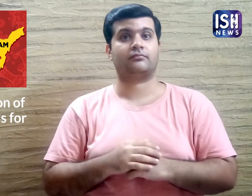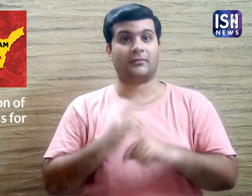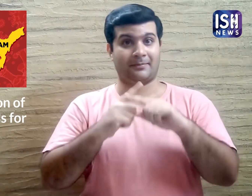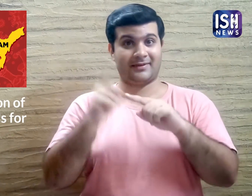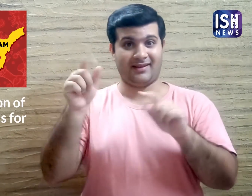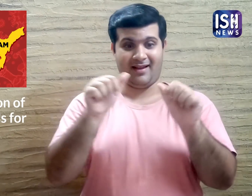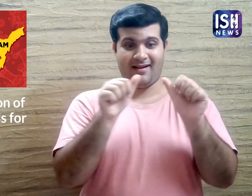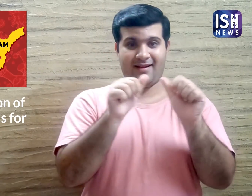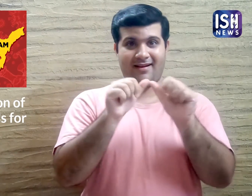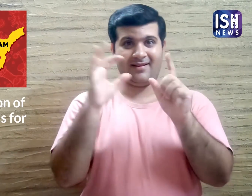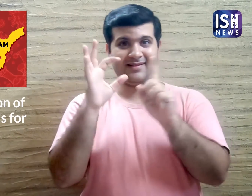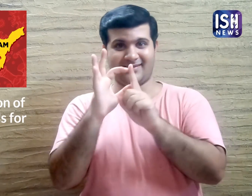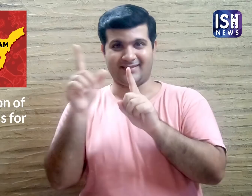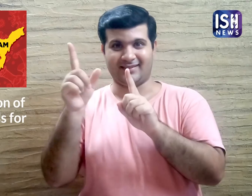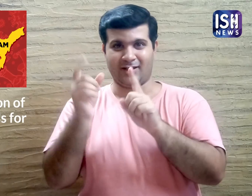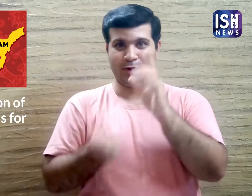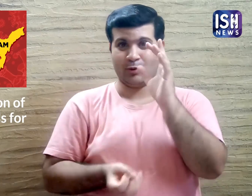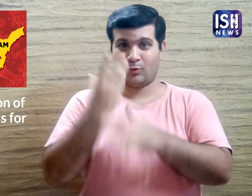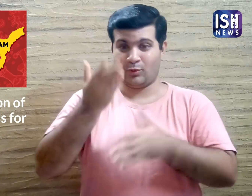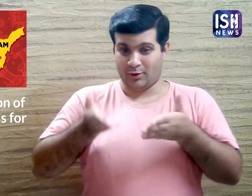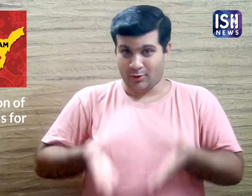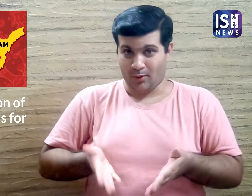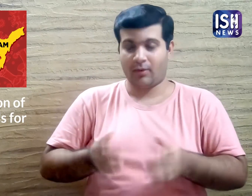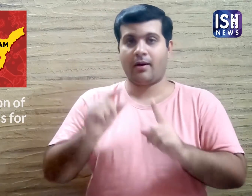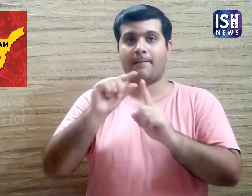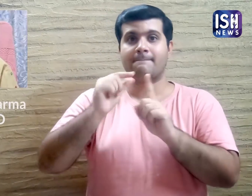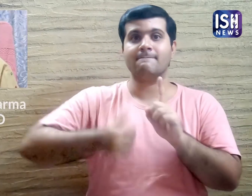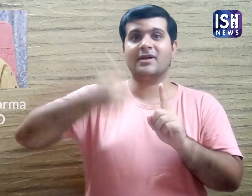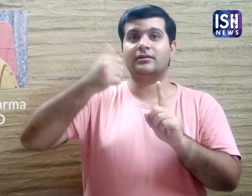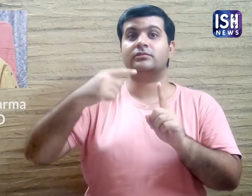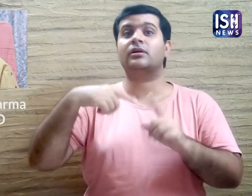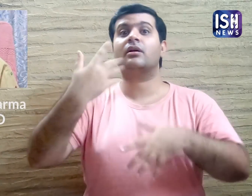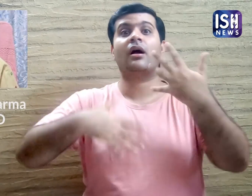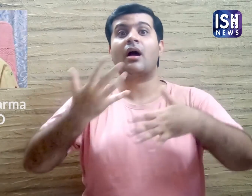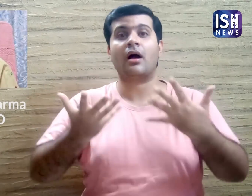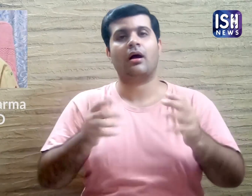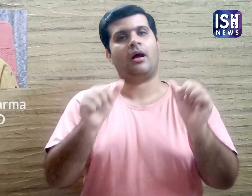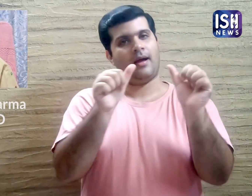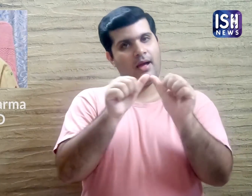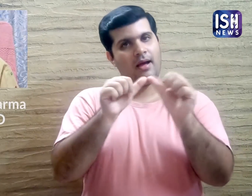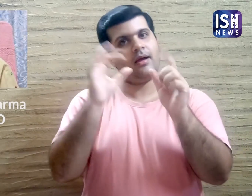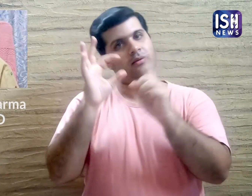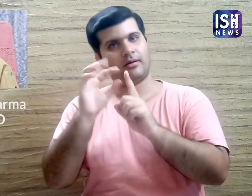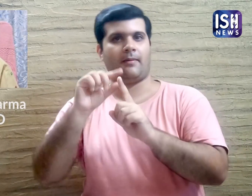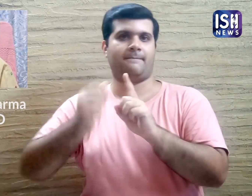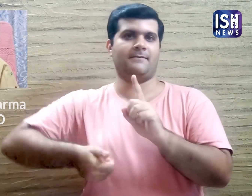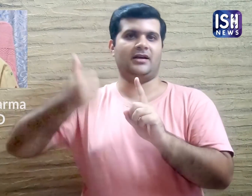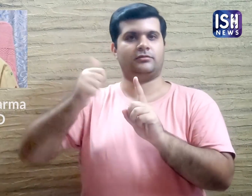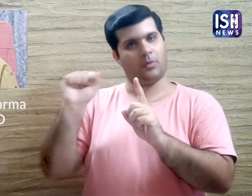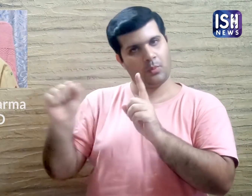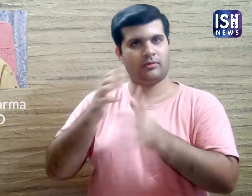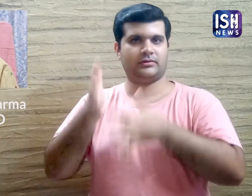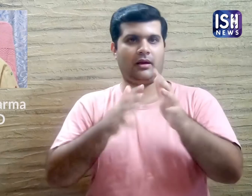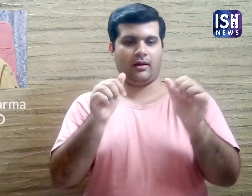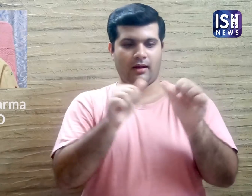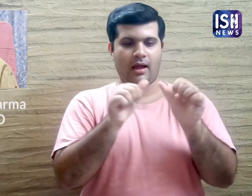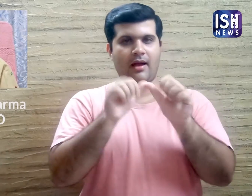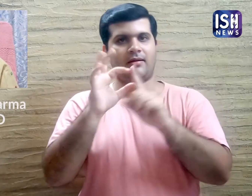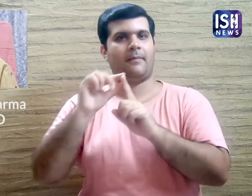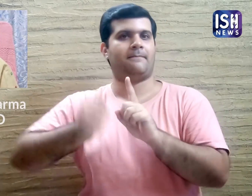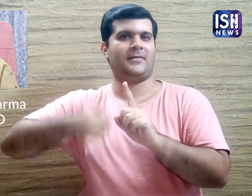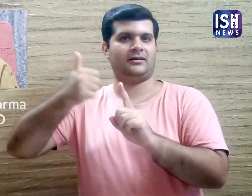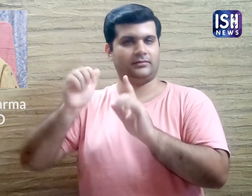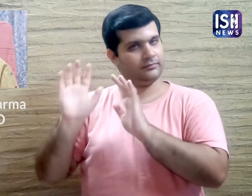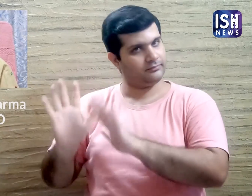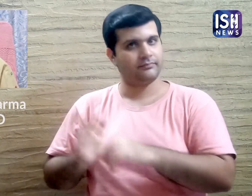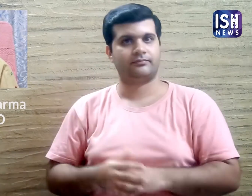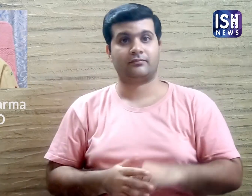The President of AAD is Pramila Rani Bharma and this is her sign name.